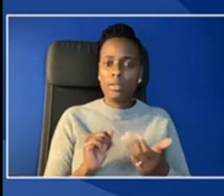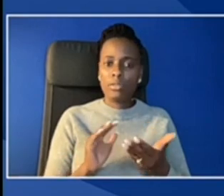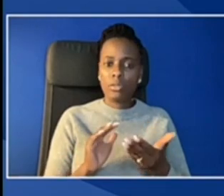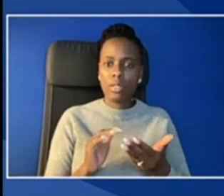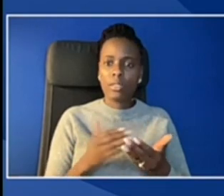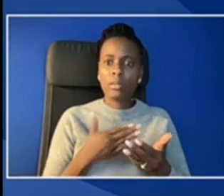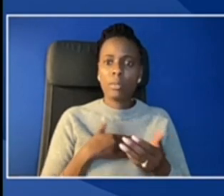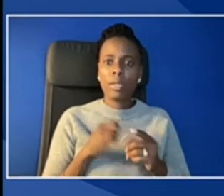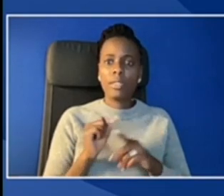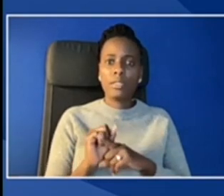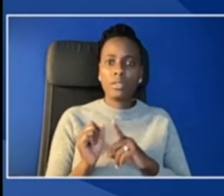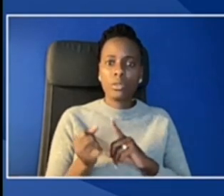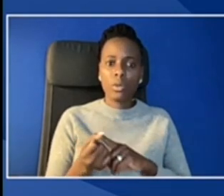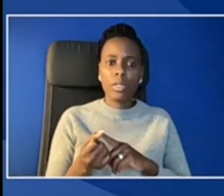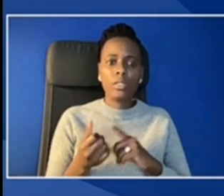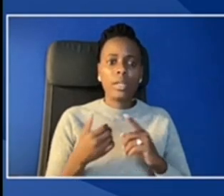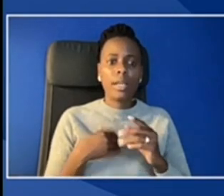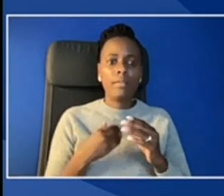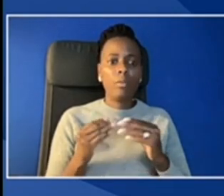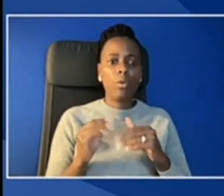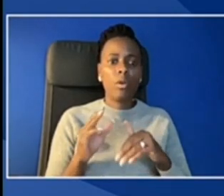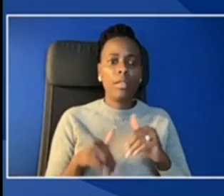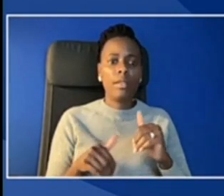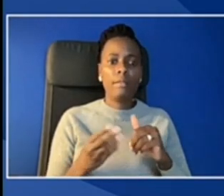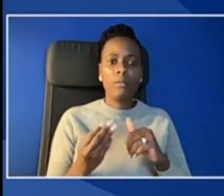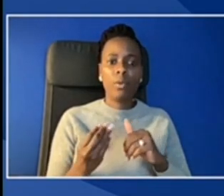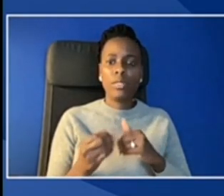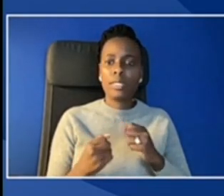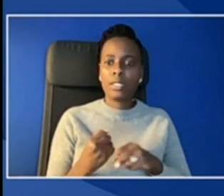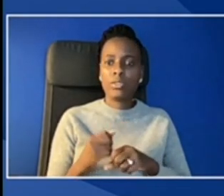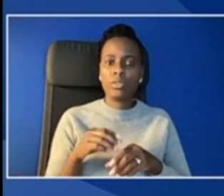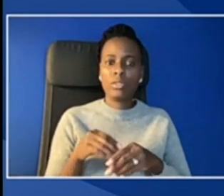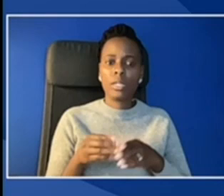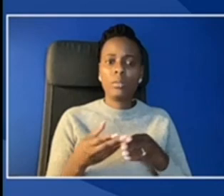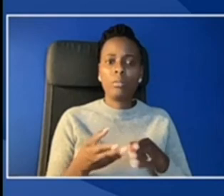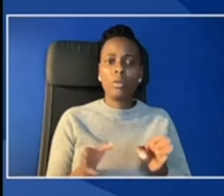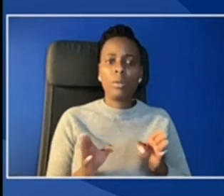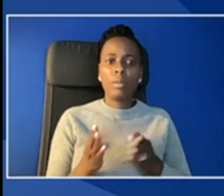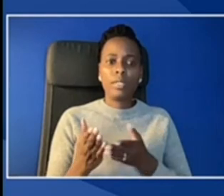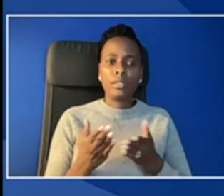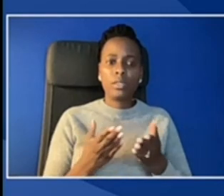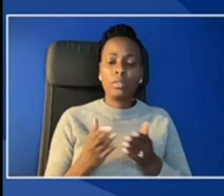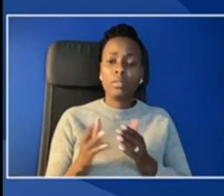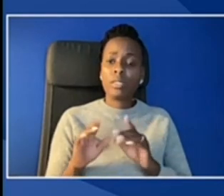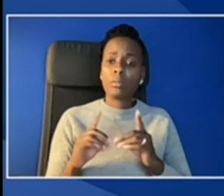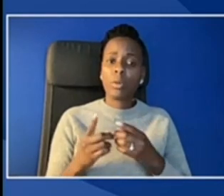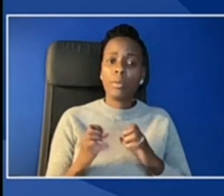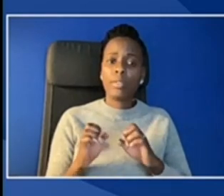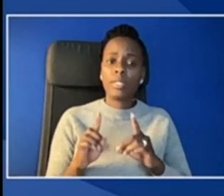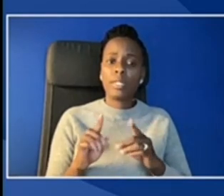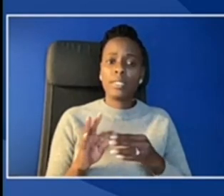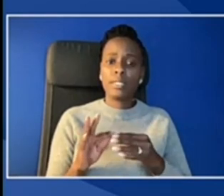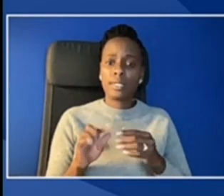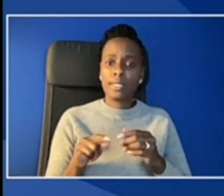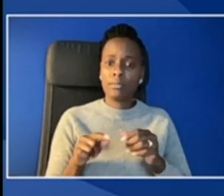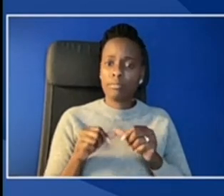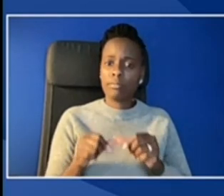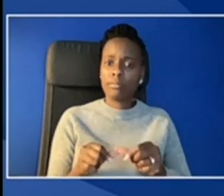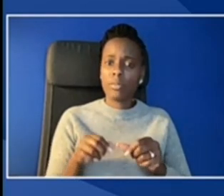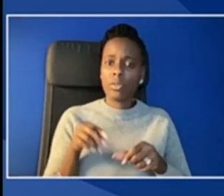more than 14 years in public- as a public servant, the Department of Education says that I still need to pay two more years. I have not seen mentioned defaulted in